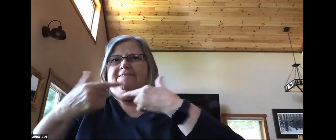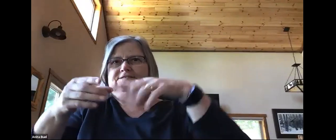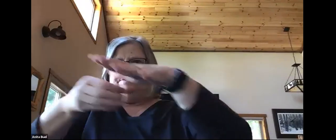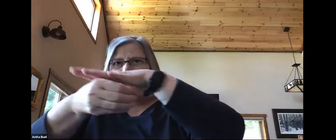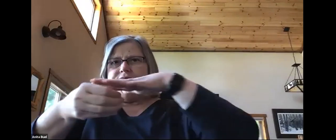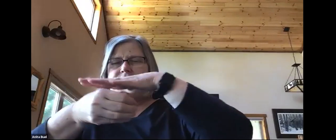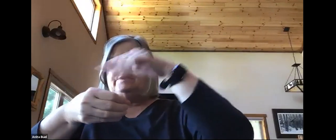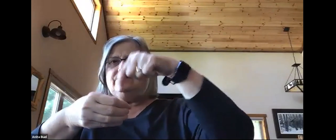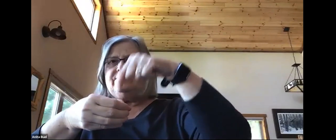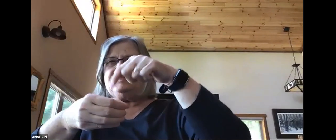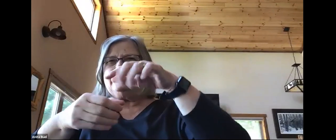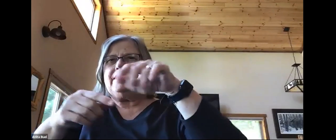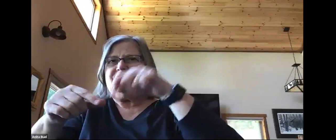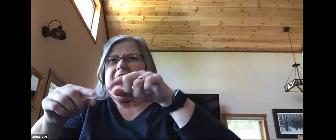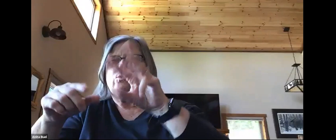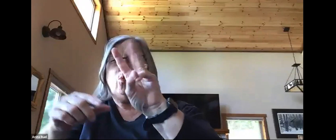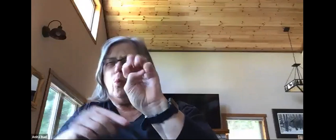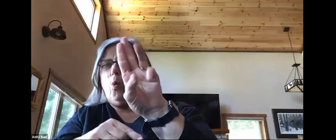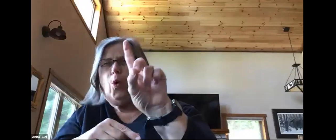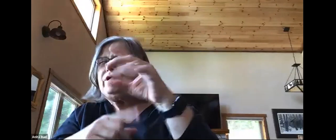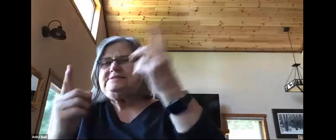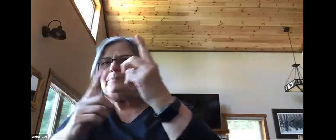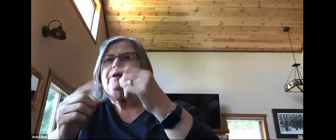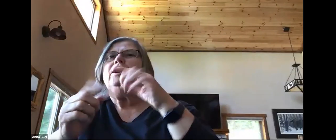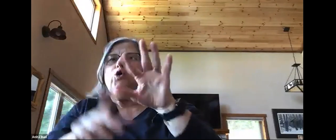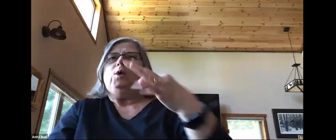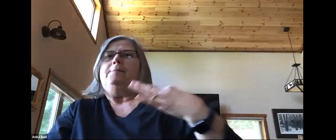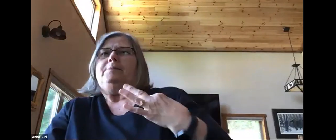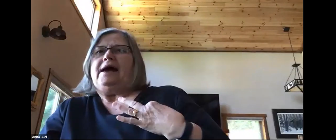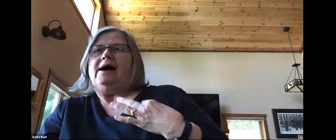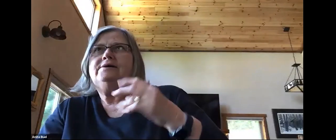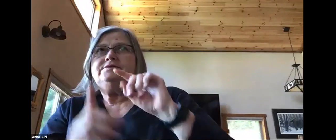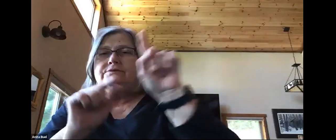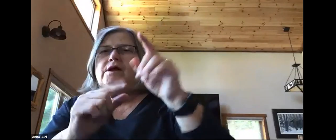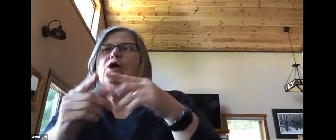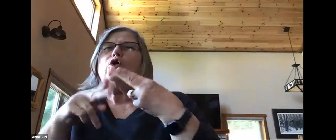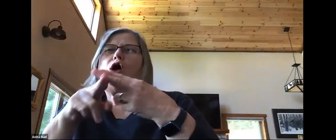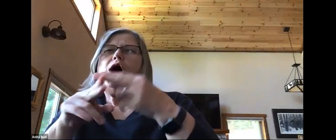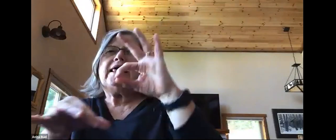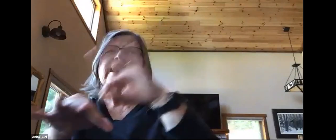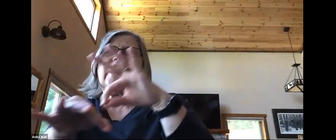to -- in your area, that particular district, that ward or whatever it is.